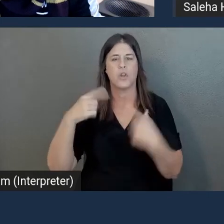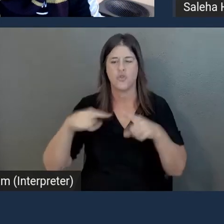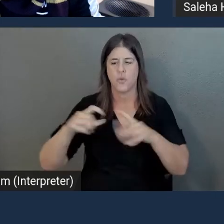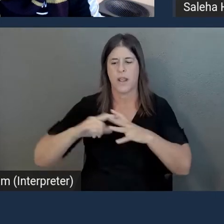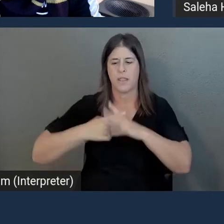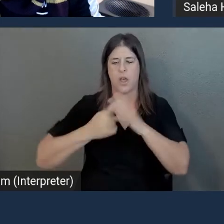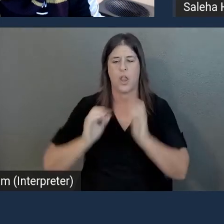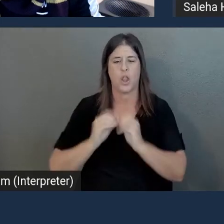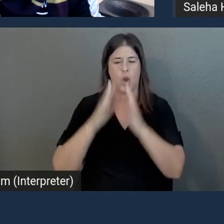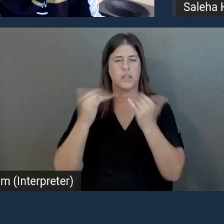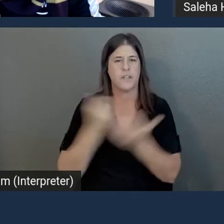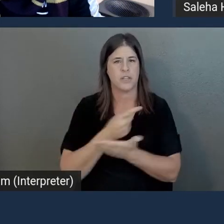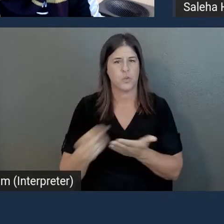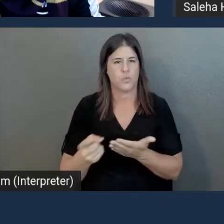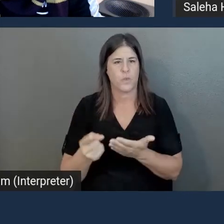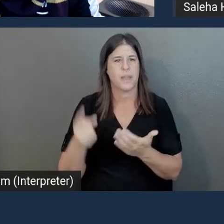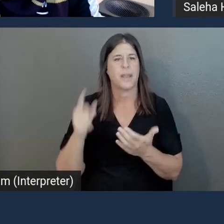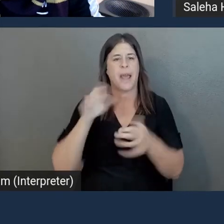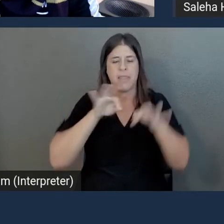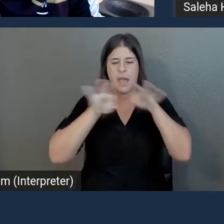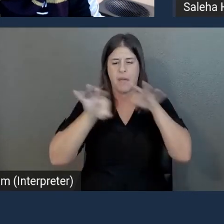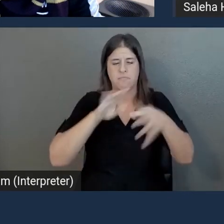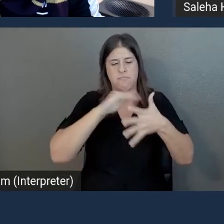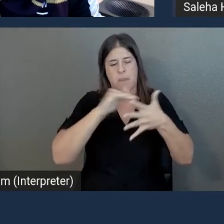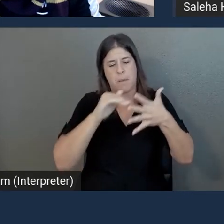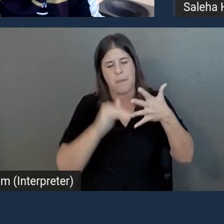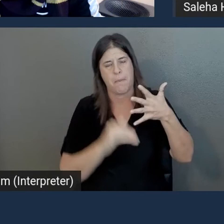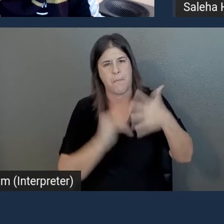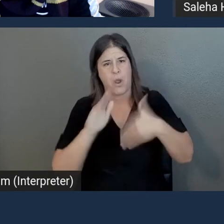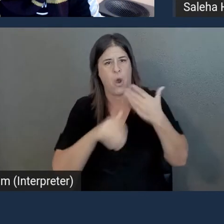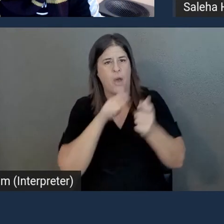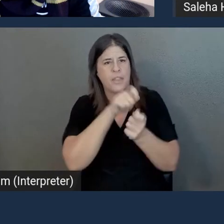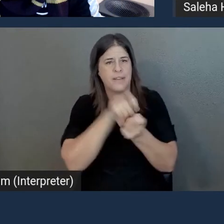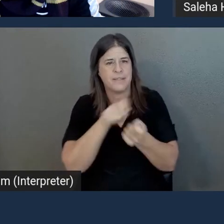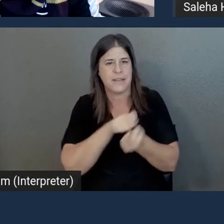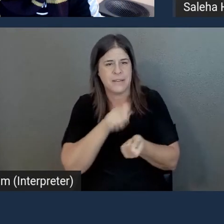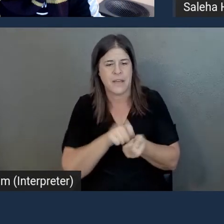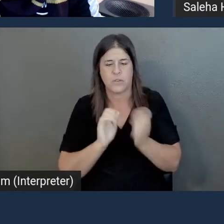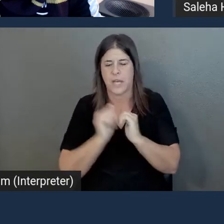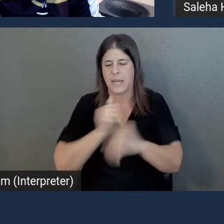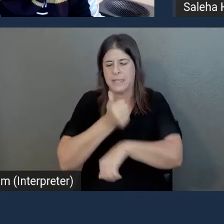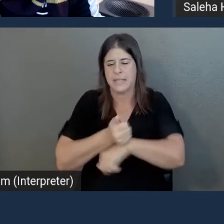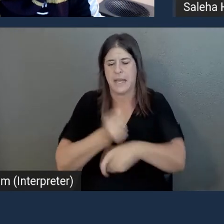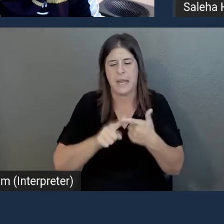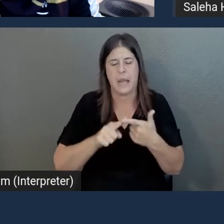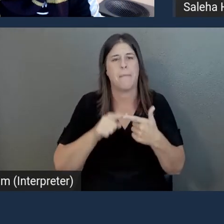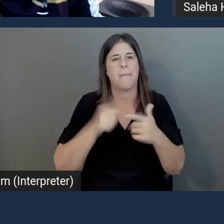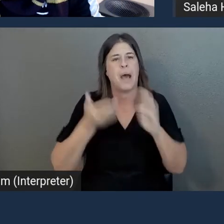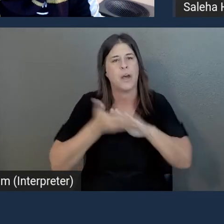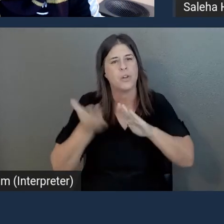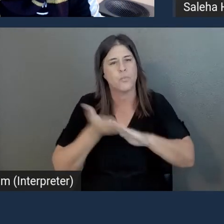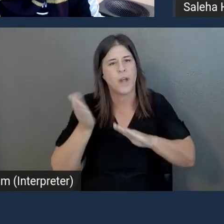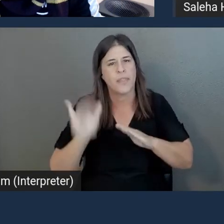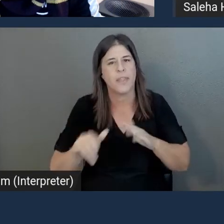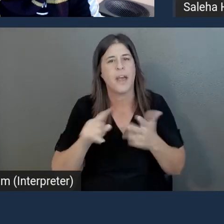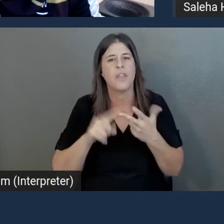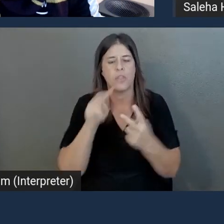and that walks you through a bunch of details of how to set it up and how to run through that. So, those two are your best places to go